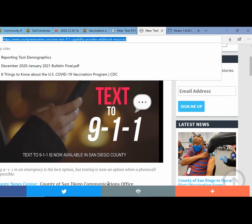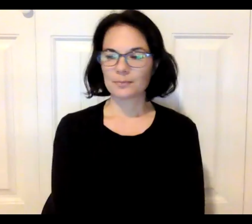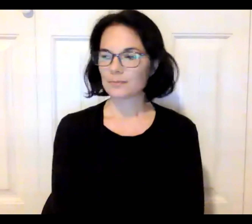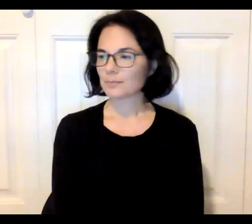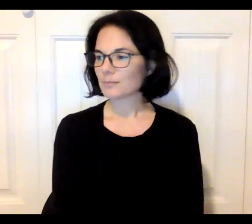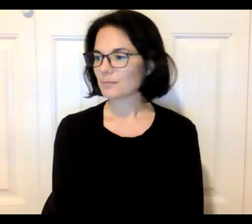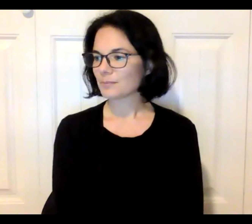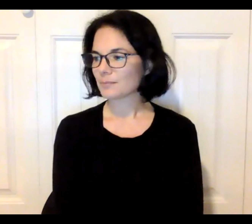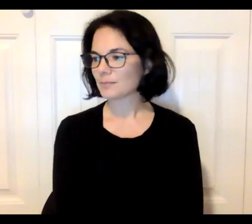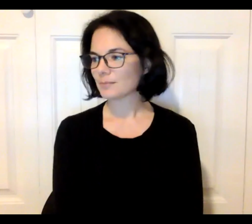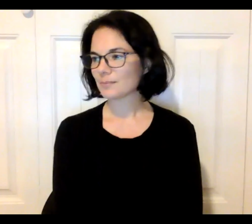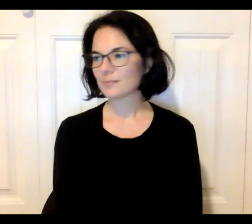DOMINIC: